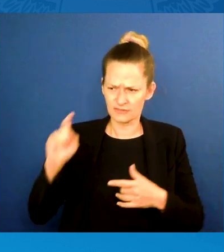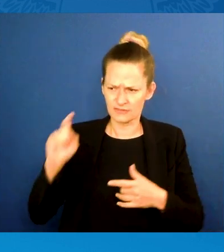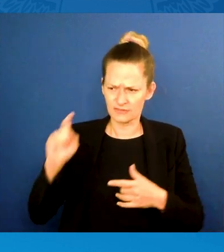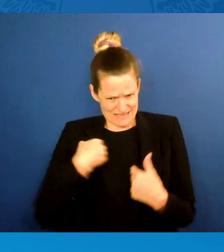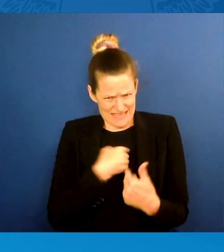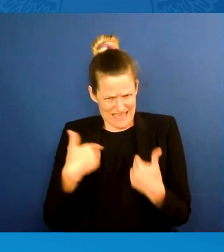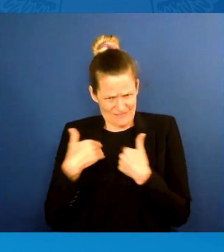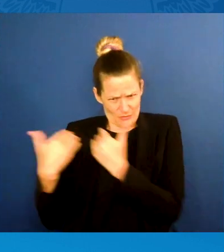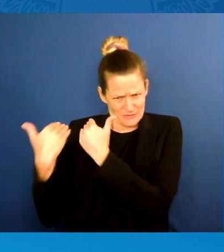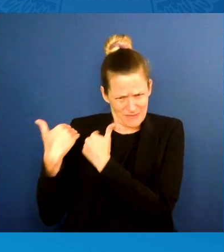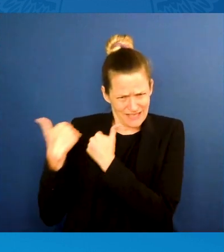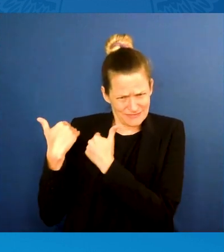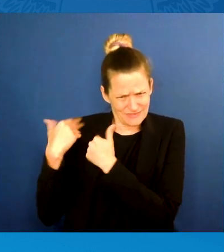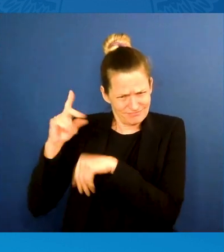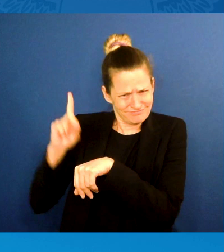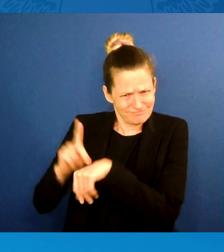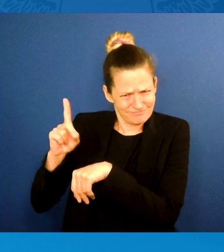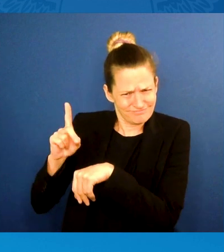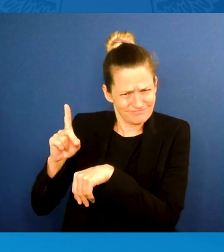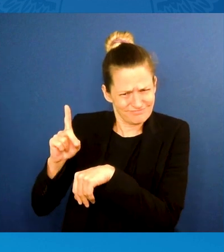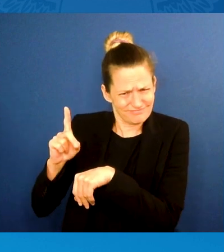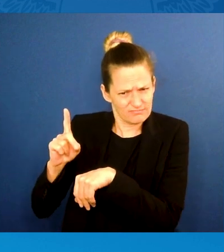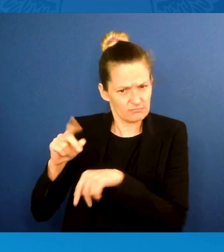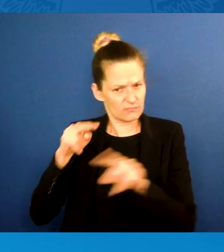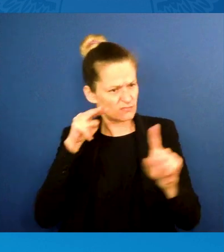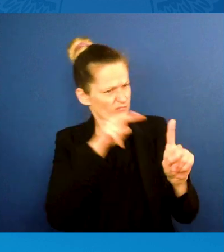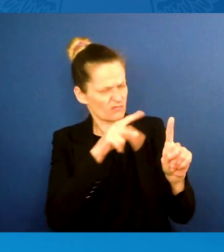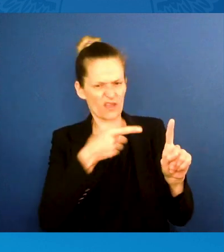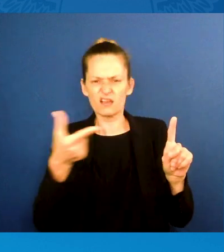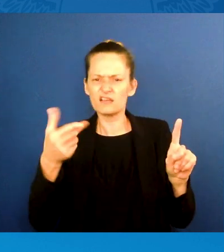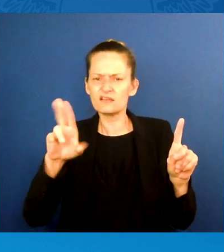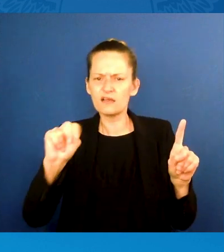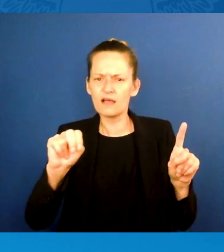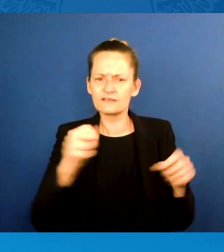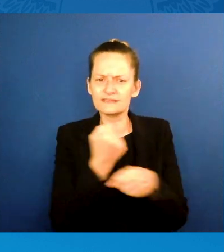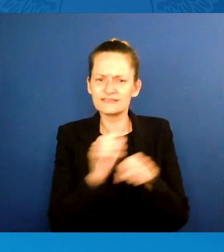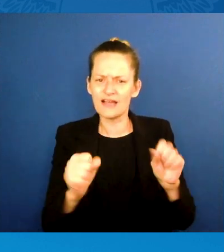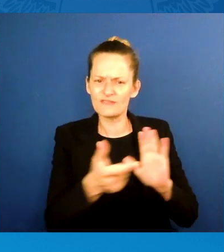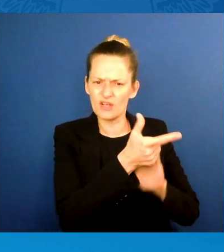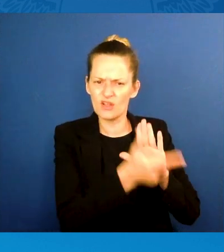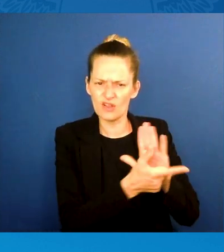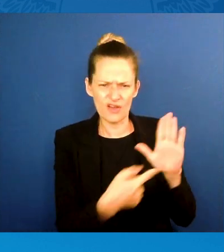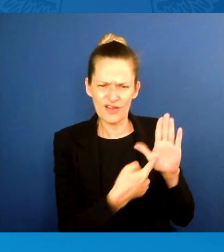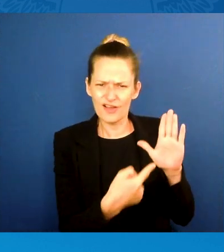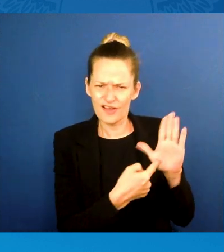And it is for that reason that I believe that the Supreme Court's decision today defies logic